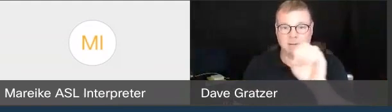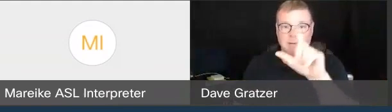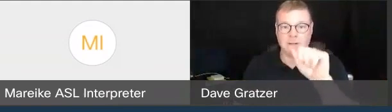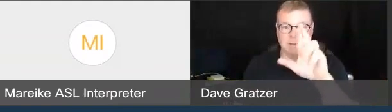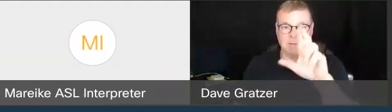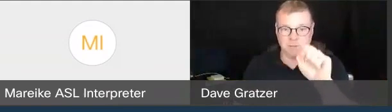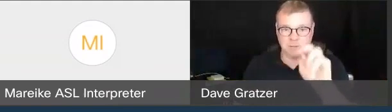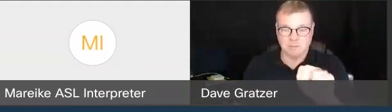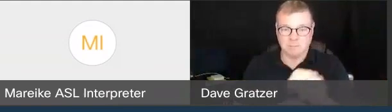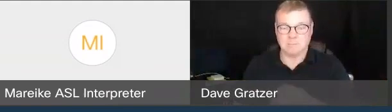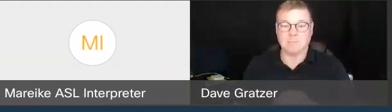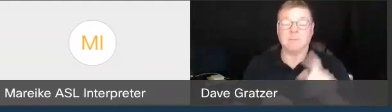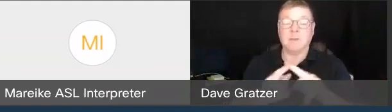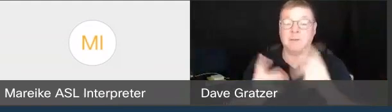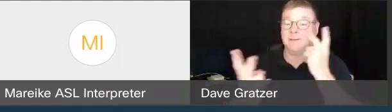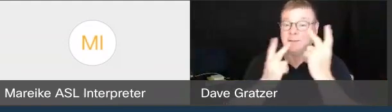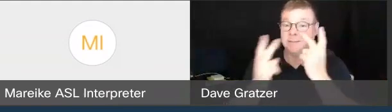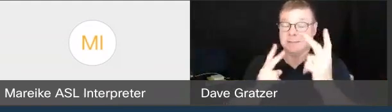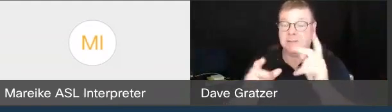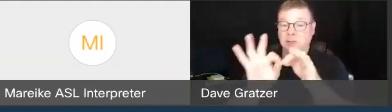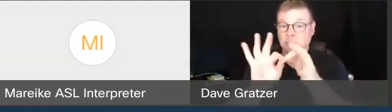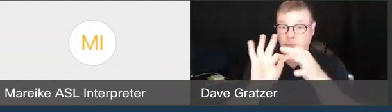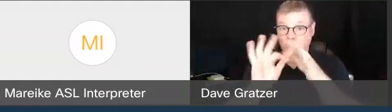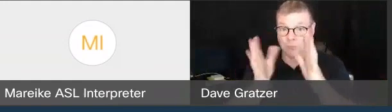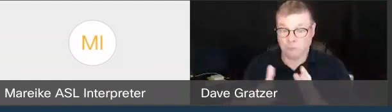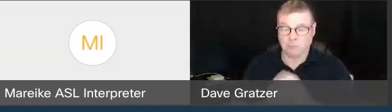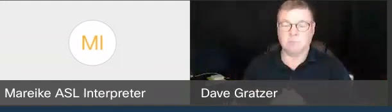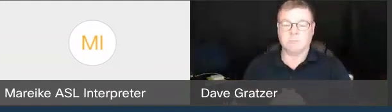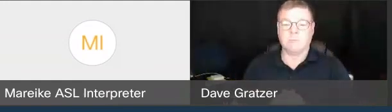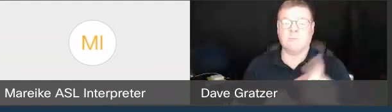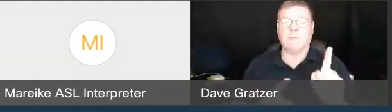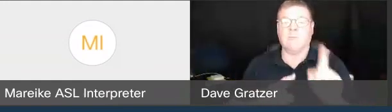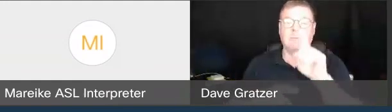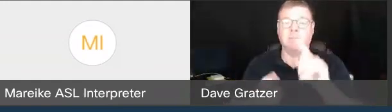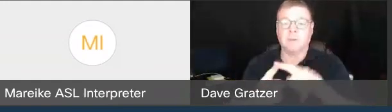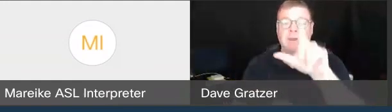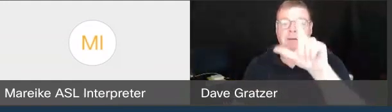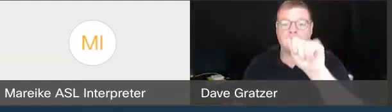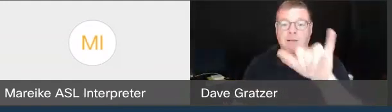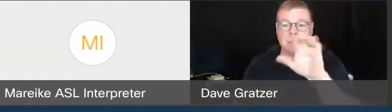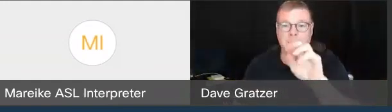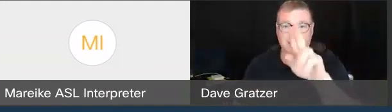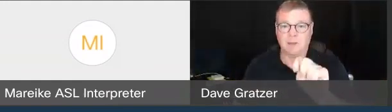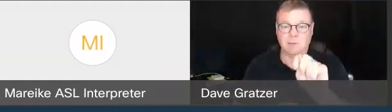to view American sign language interpretation, go to the layout in the upper right-hand corner